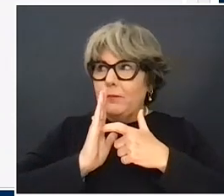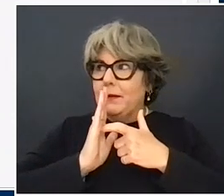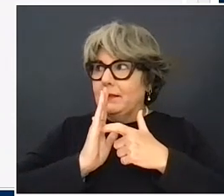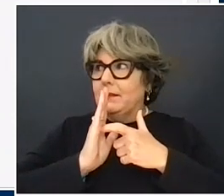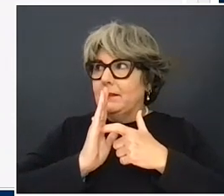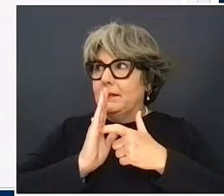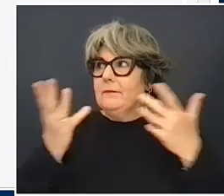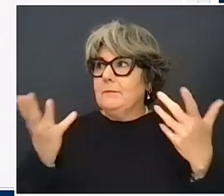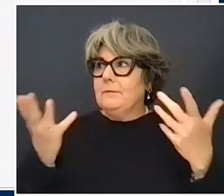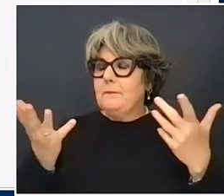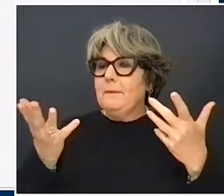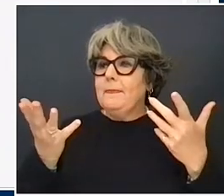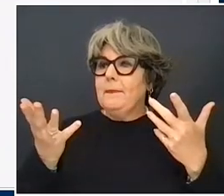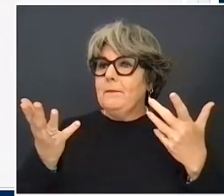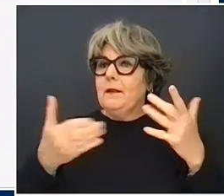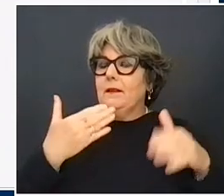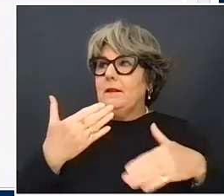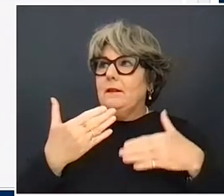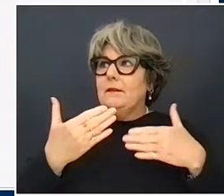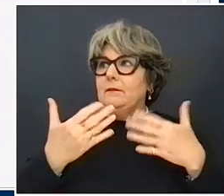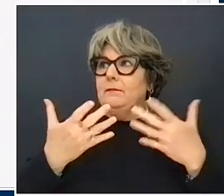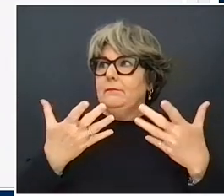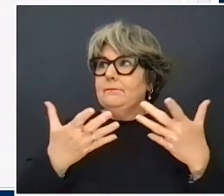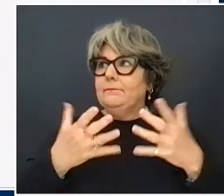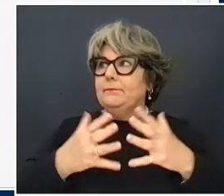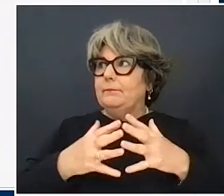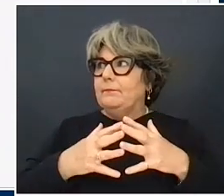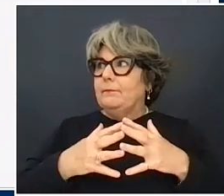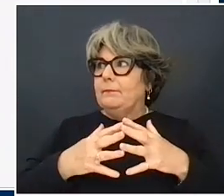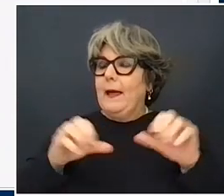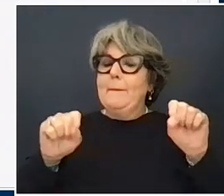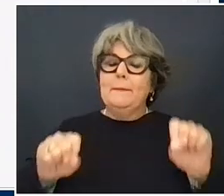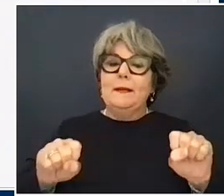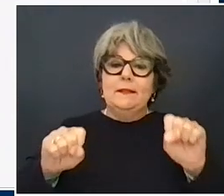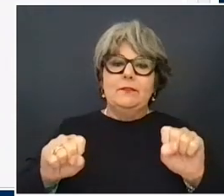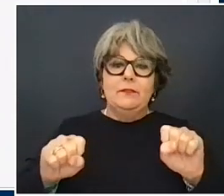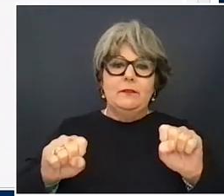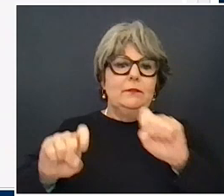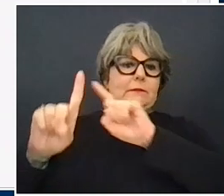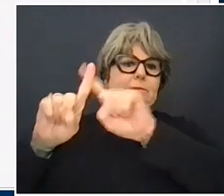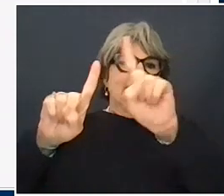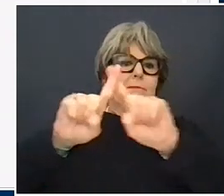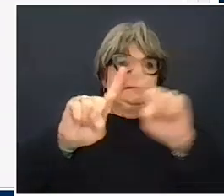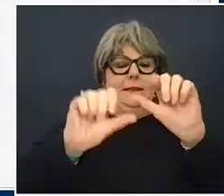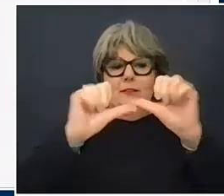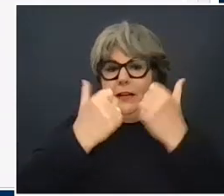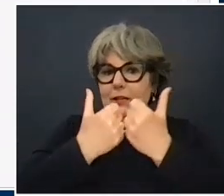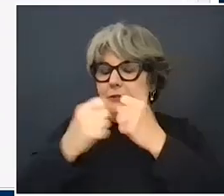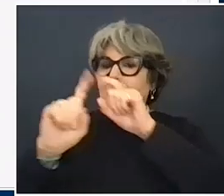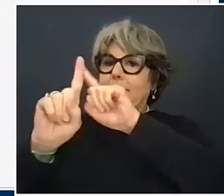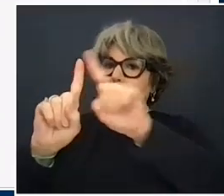way that was then potentially inconsistent. So we'd be happy to help the